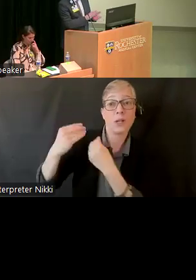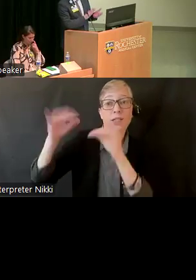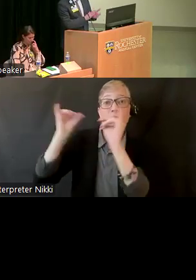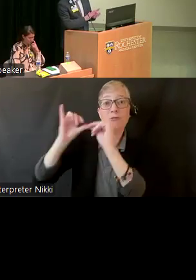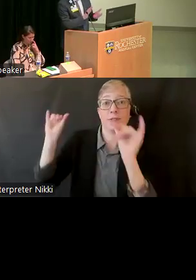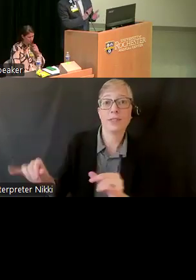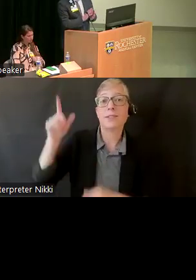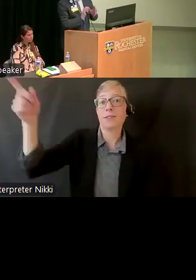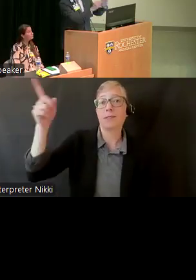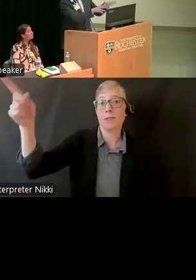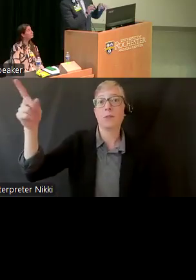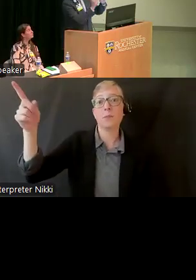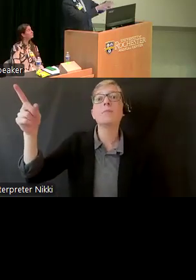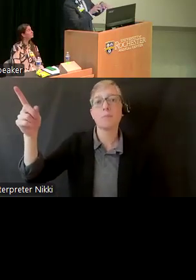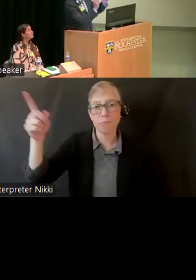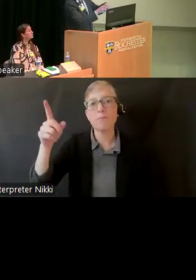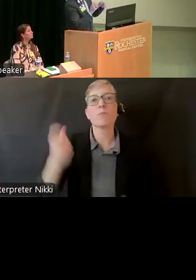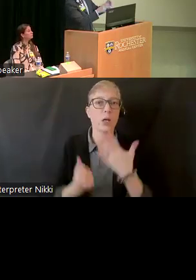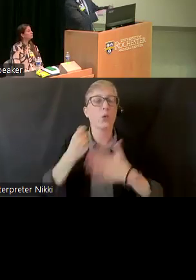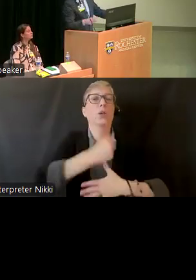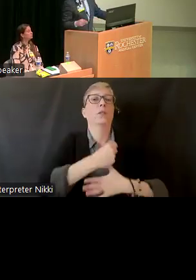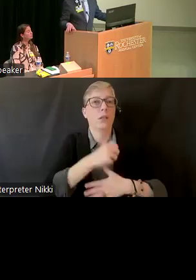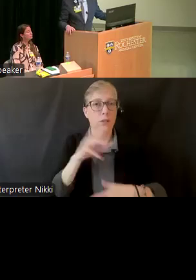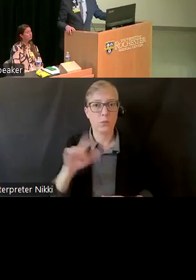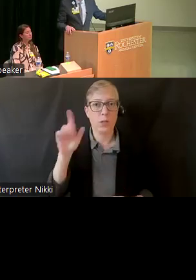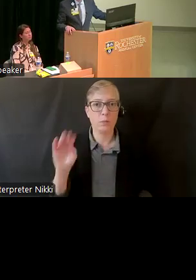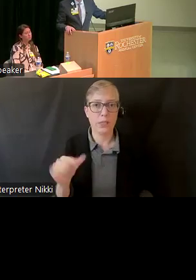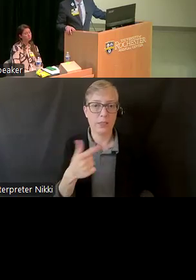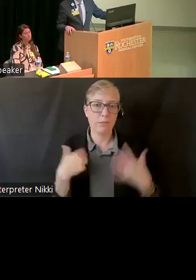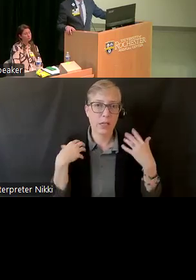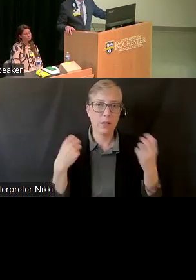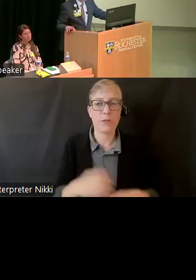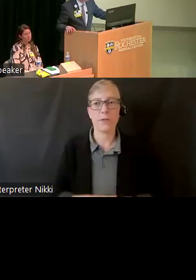got started they were all on kind of individual go do all these things and uh make yourself more